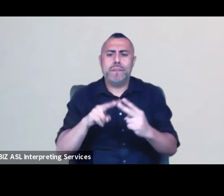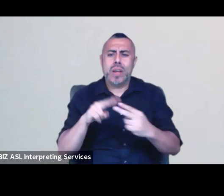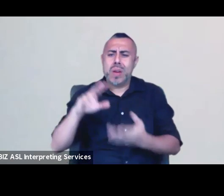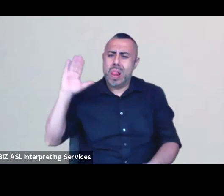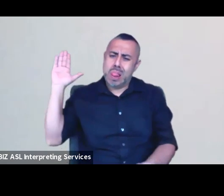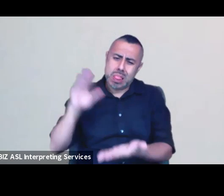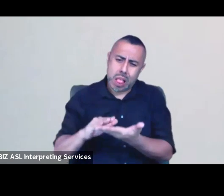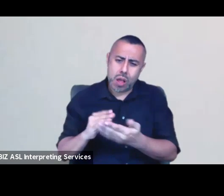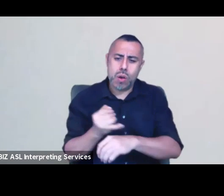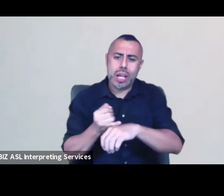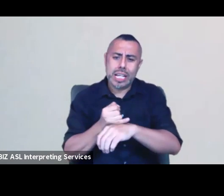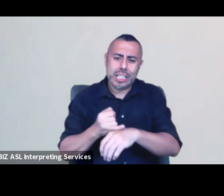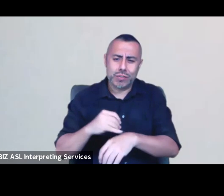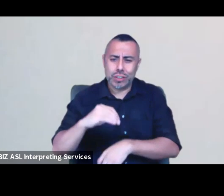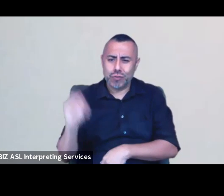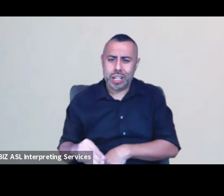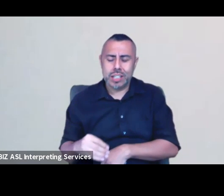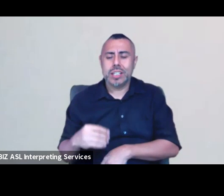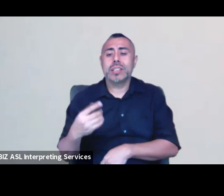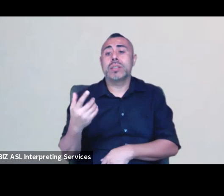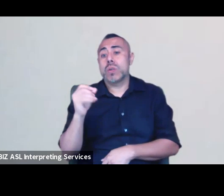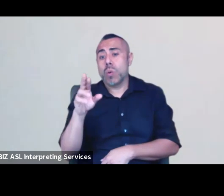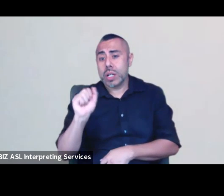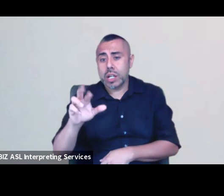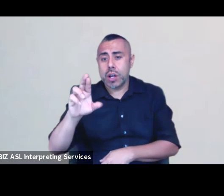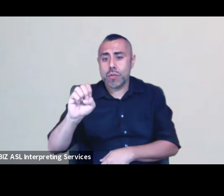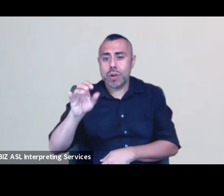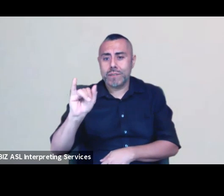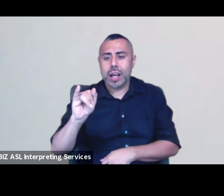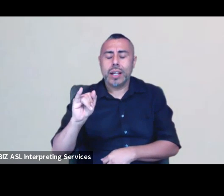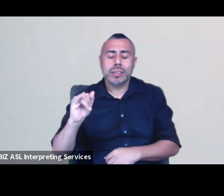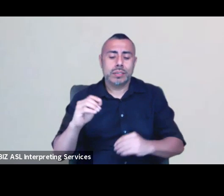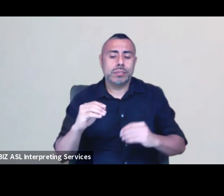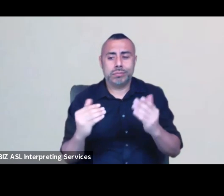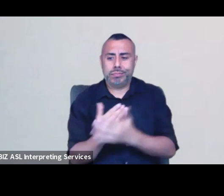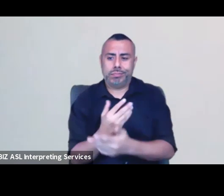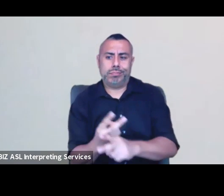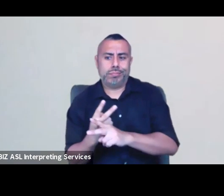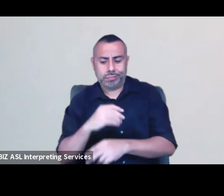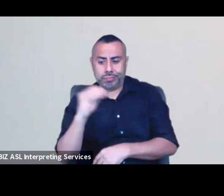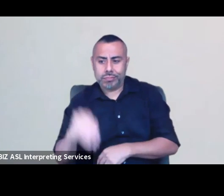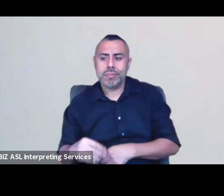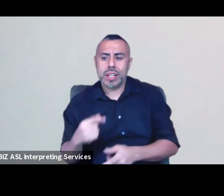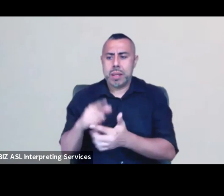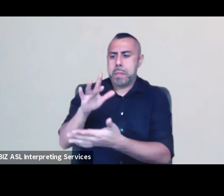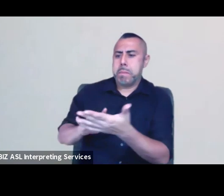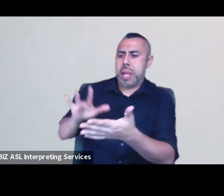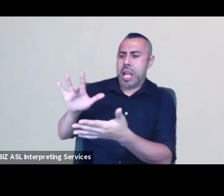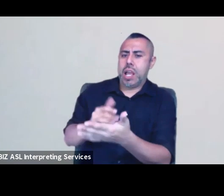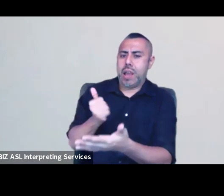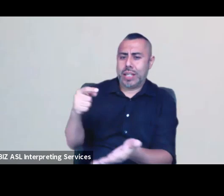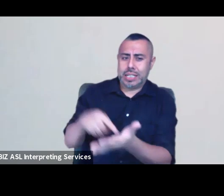to pay down other debt. If you have student loan debt, ask for a deferment or sign-up for income-based repayment